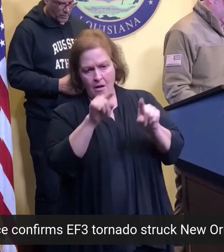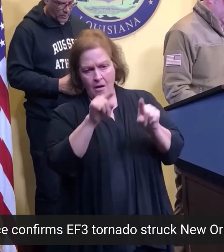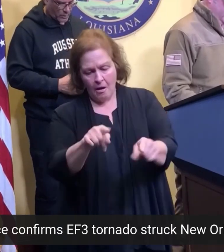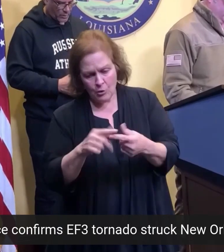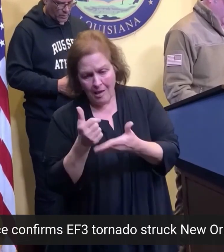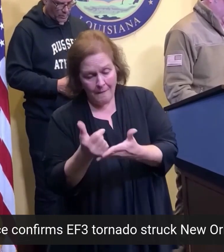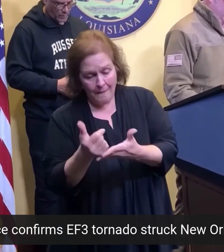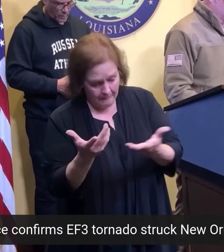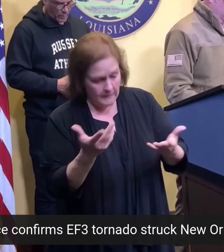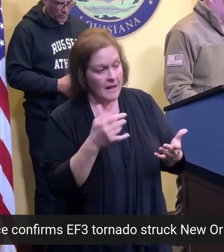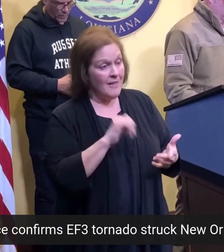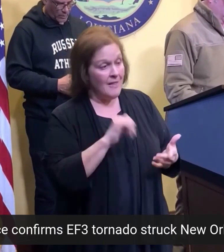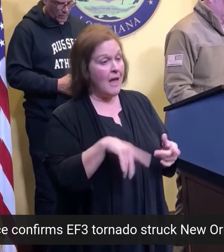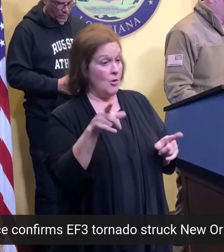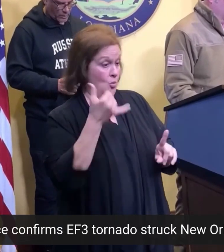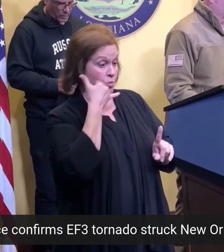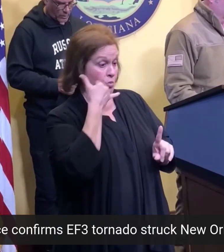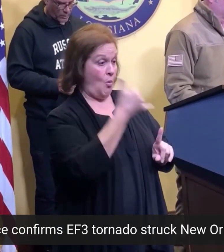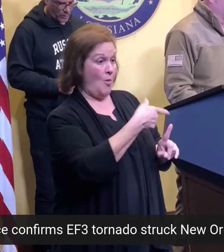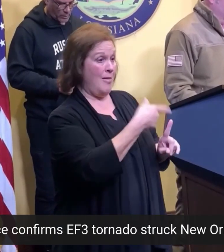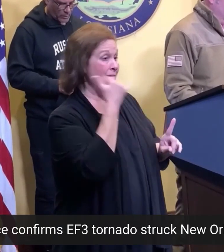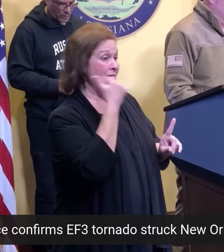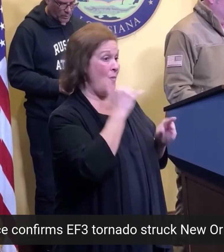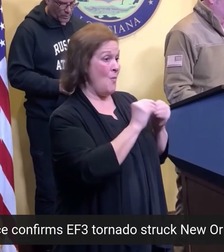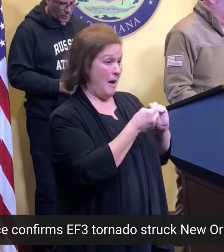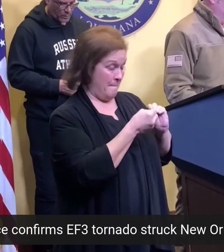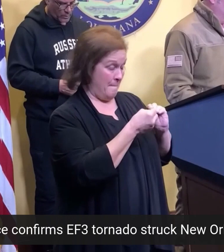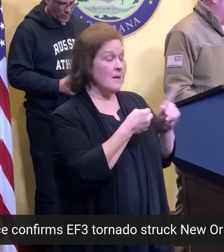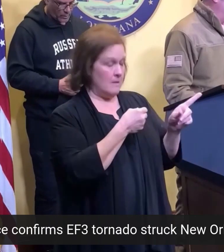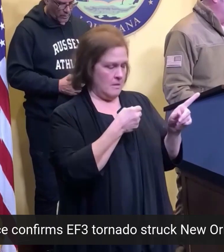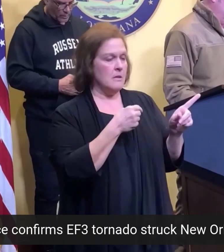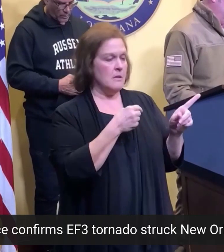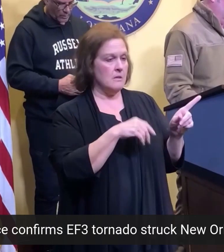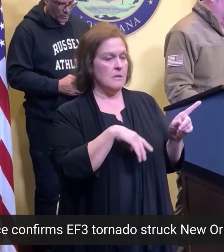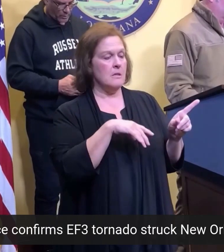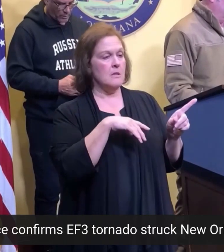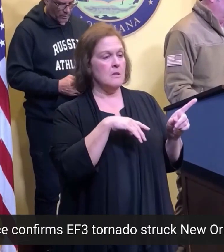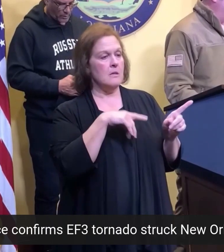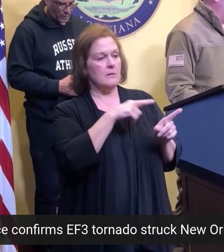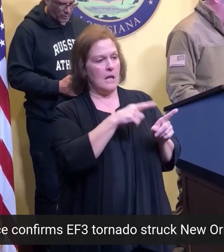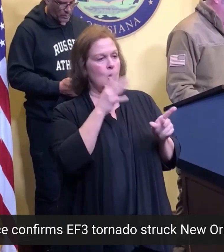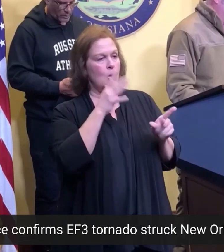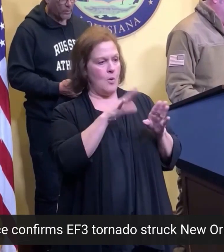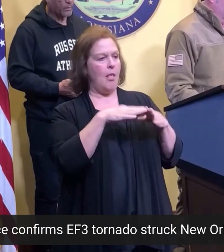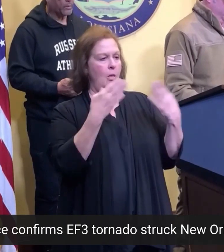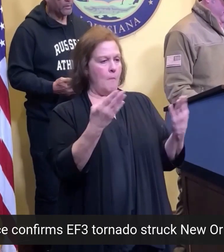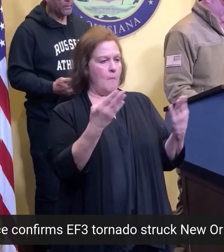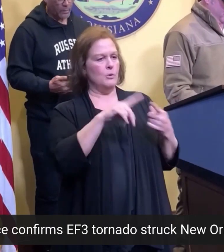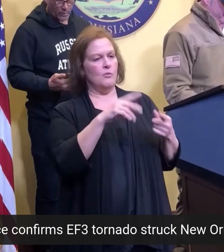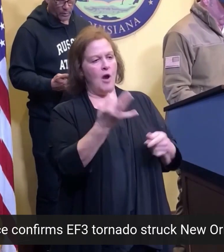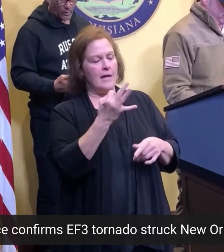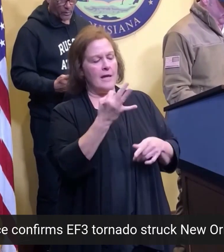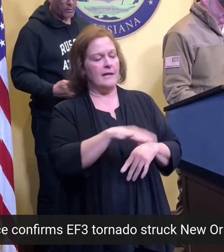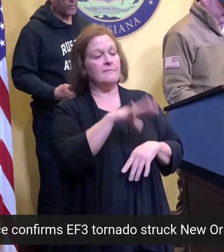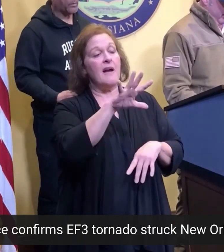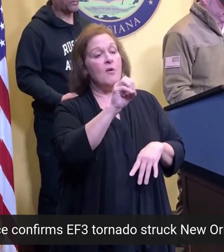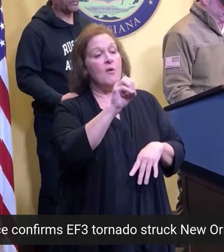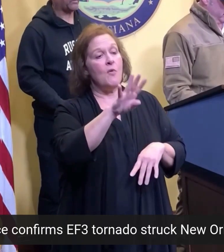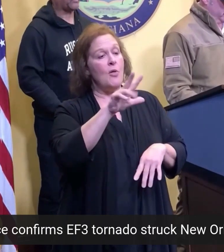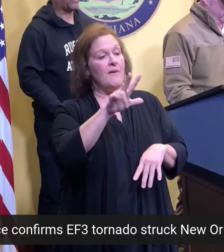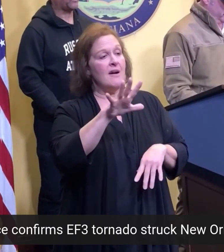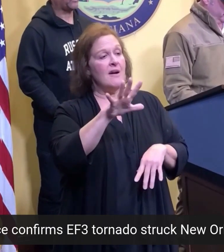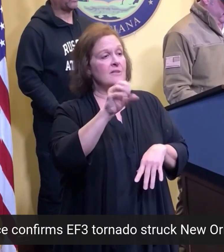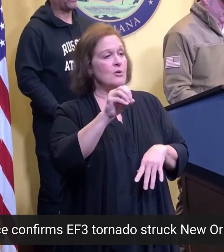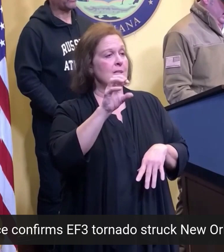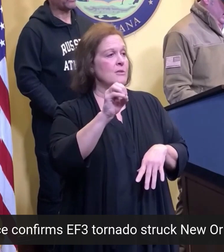this hotline will remain open through friday april 8th 2022 that's crisis cleanup 504.350788.